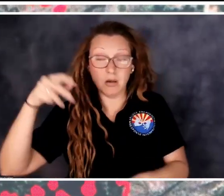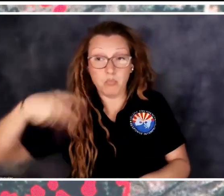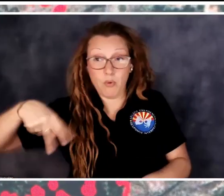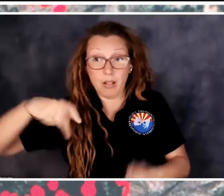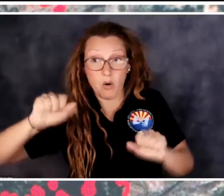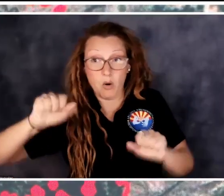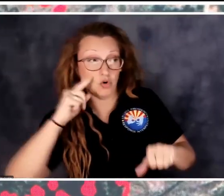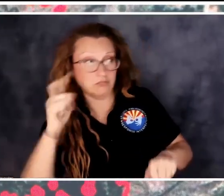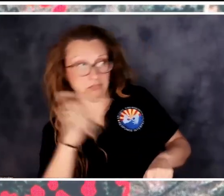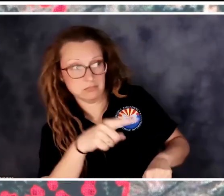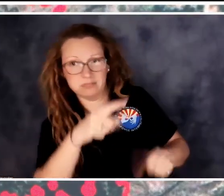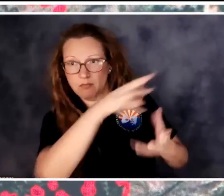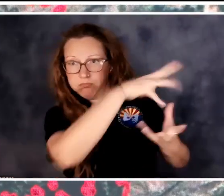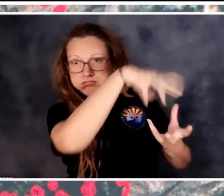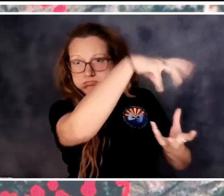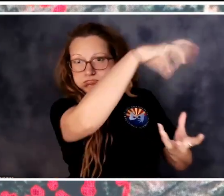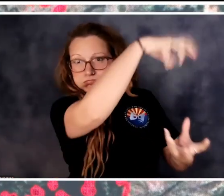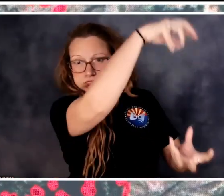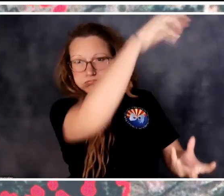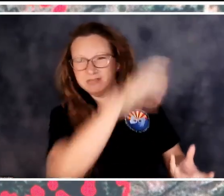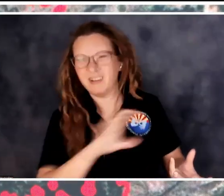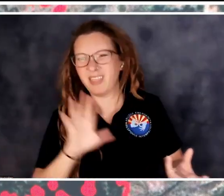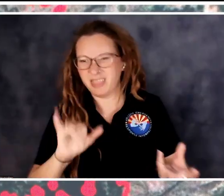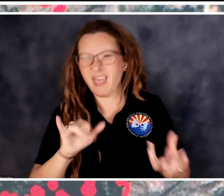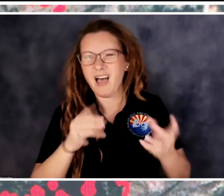We could even see that from Pueblo if you were looking up on the mountain.